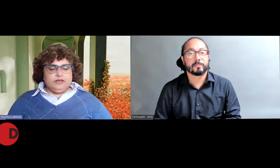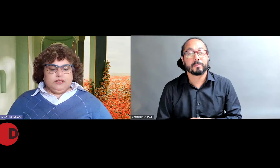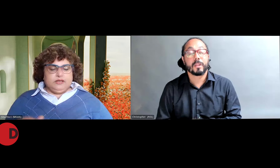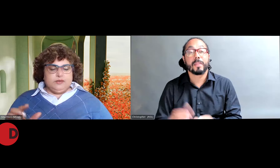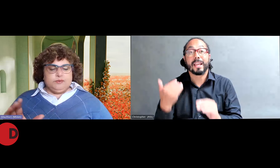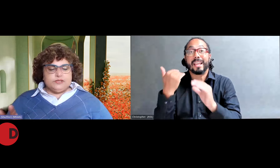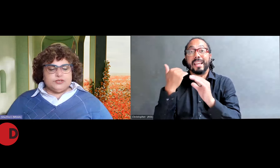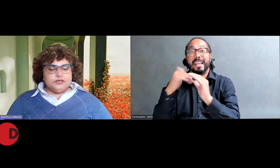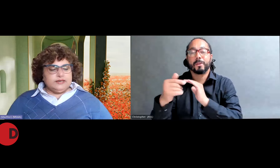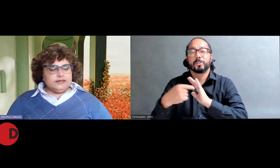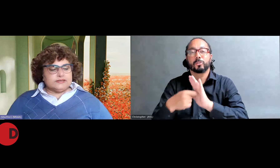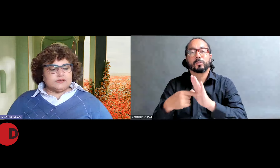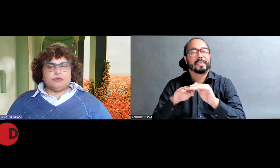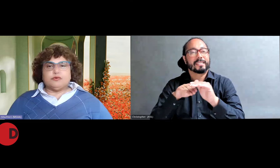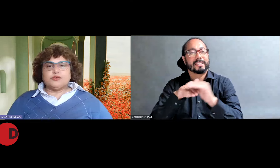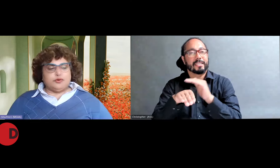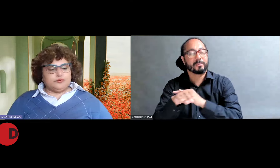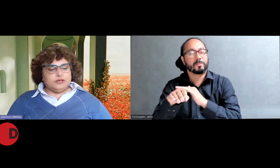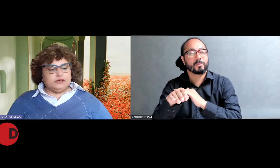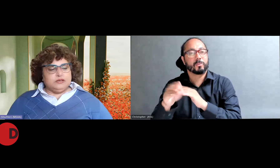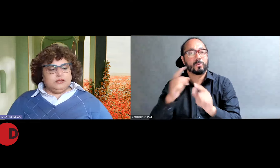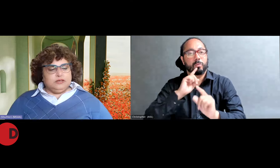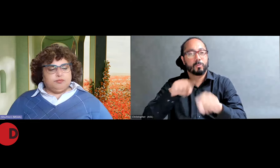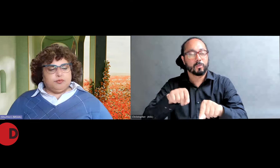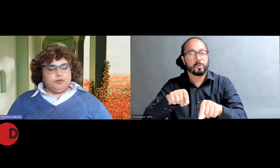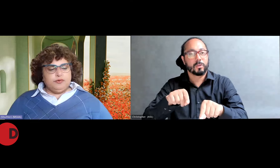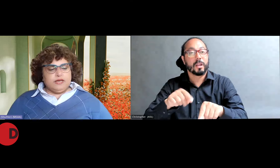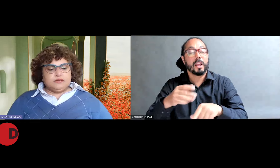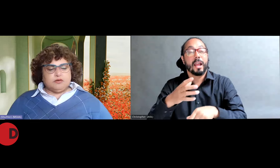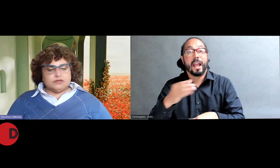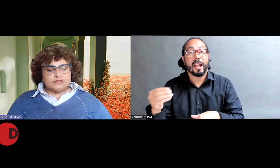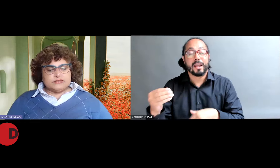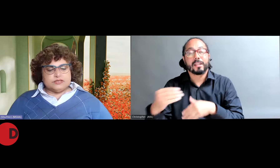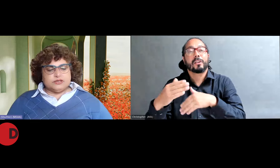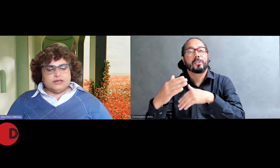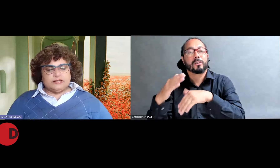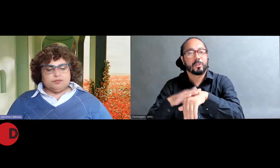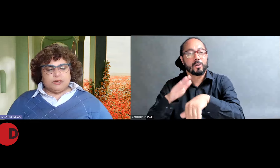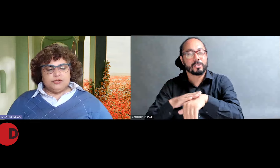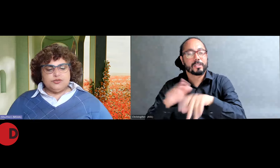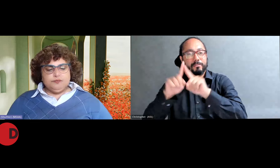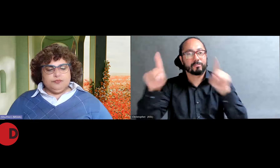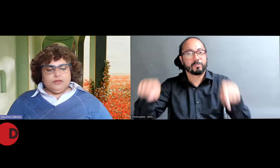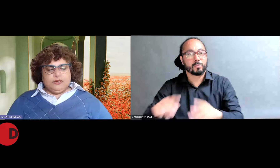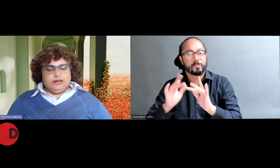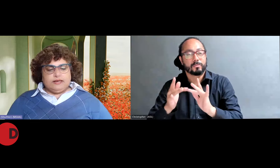Emails shared an accessible version of the report and the consultation landing